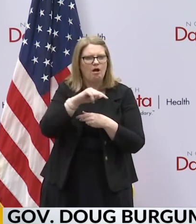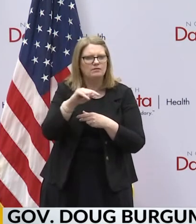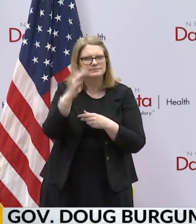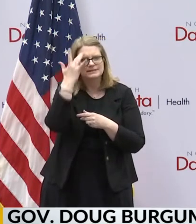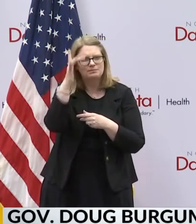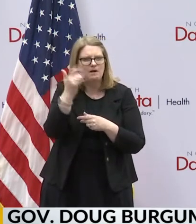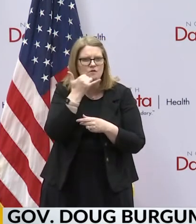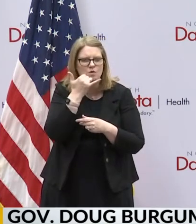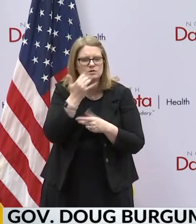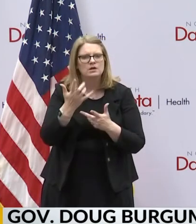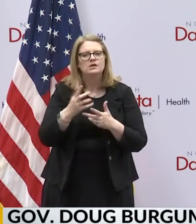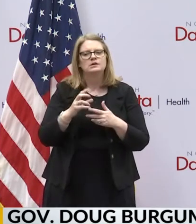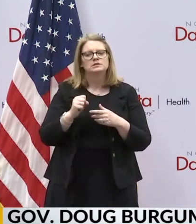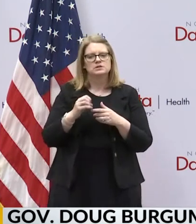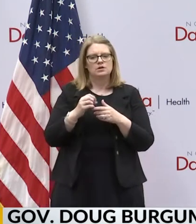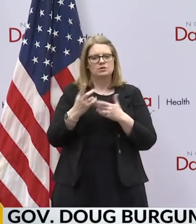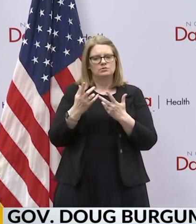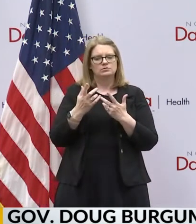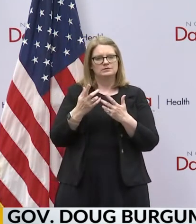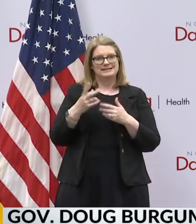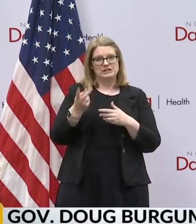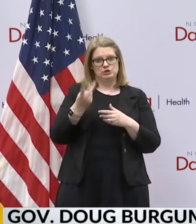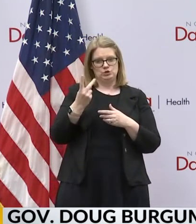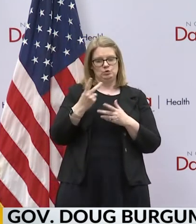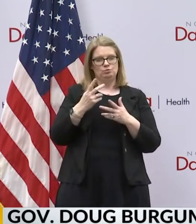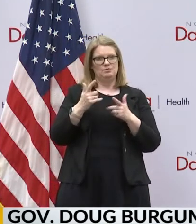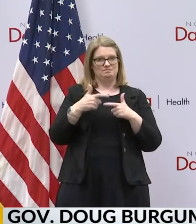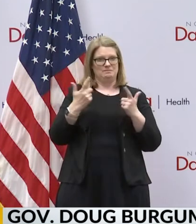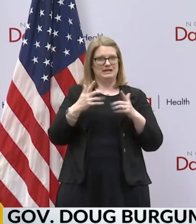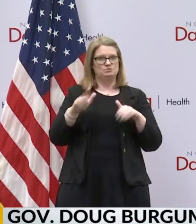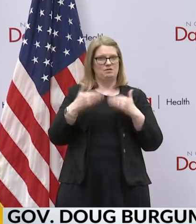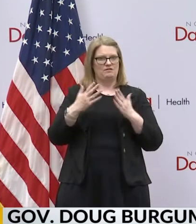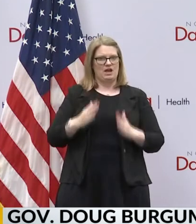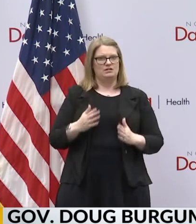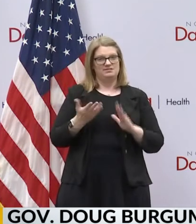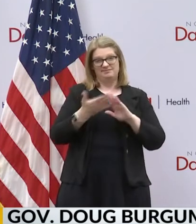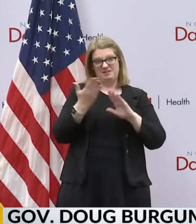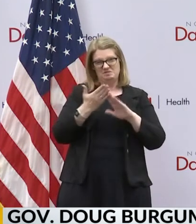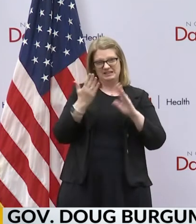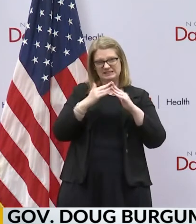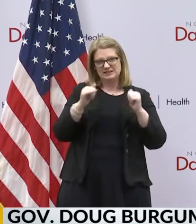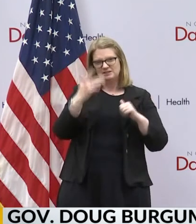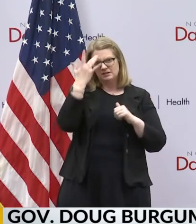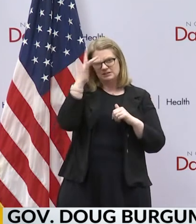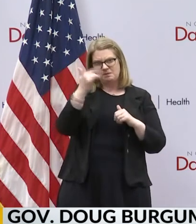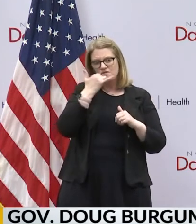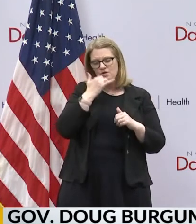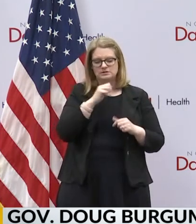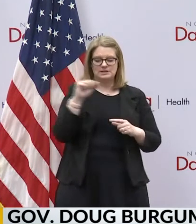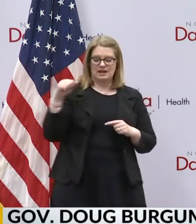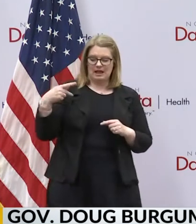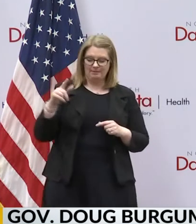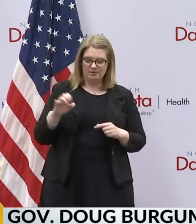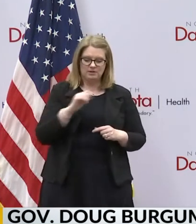AND AS IT'S BEEN WIDELY REPORTED SINCE THEN, AFTER WE CAME OUT WITH THAT APP, HISTORICALLY, THE TWO BIGGEST PROVIDERS OF